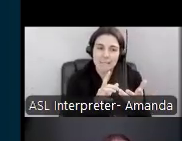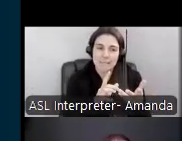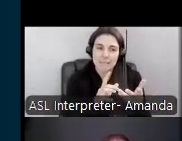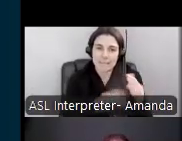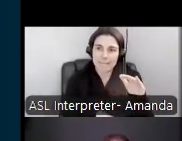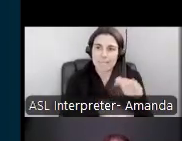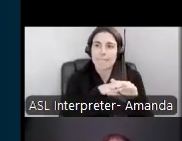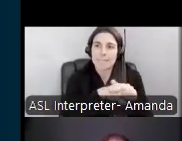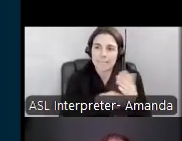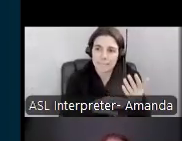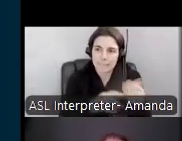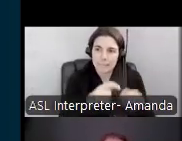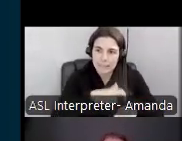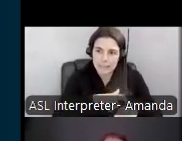for this, we're gonna call him David.